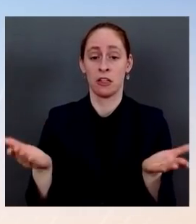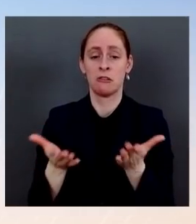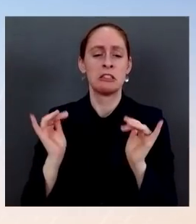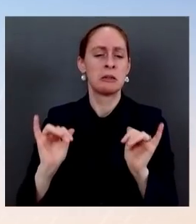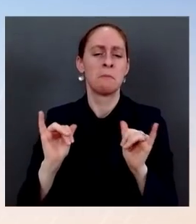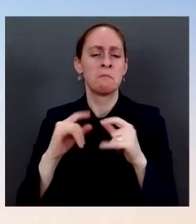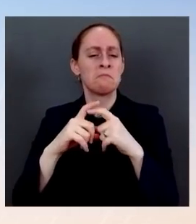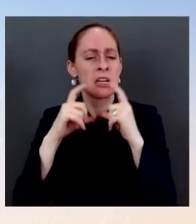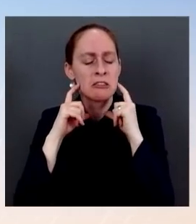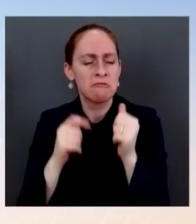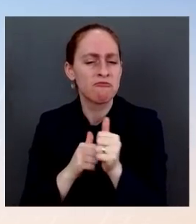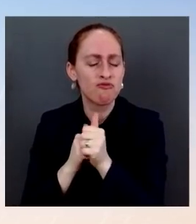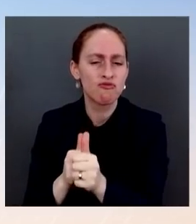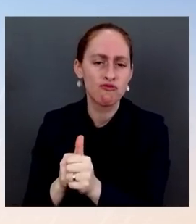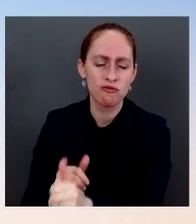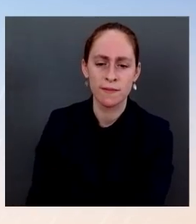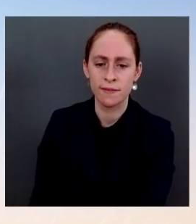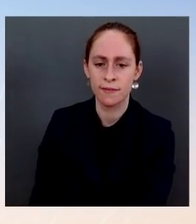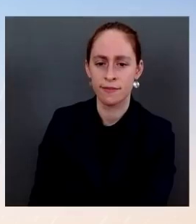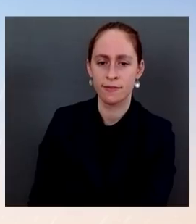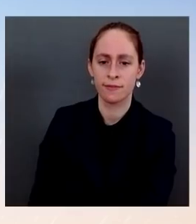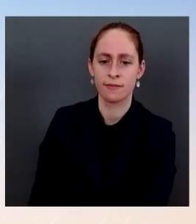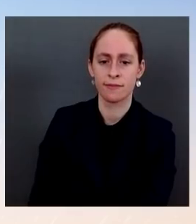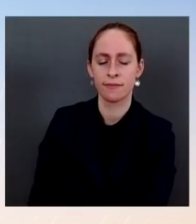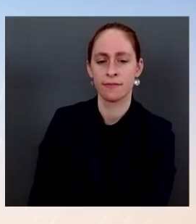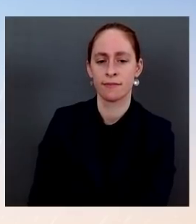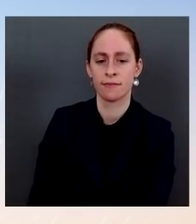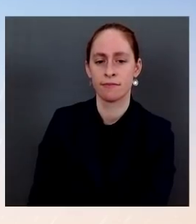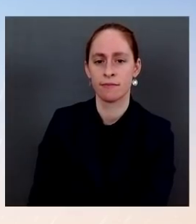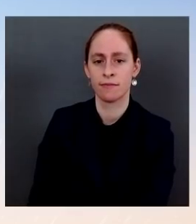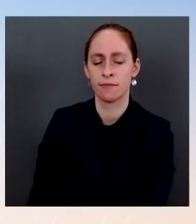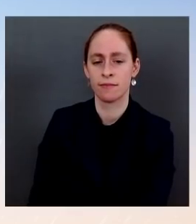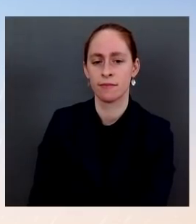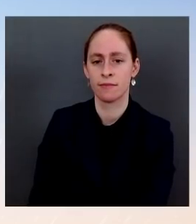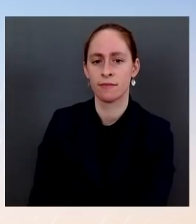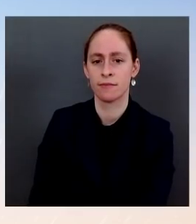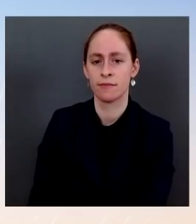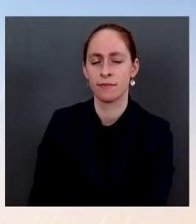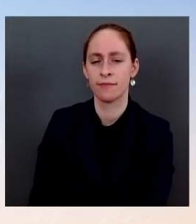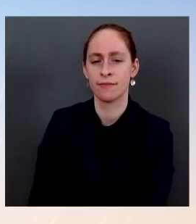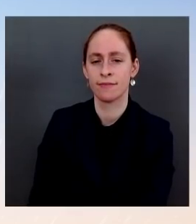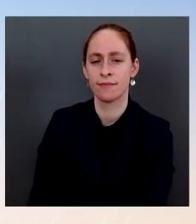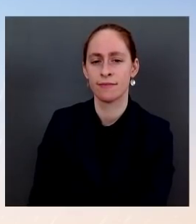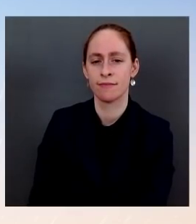to put a deadline on those negotiations -- those talks and how it goes forward